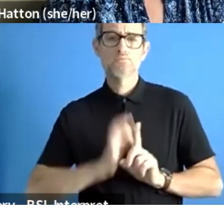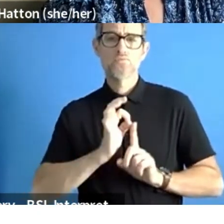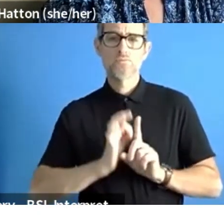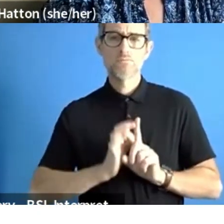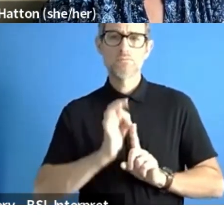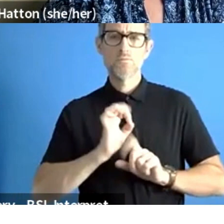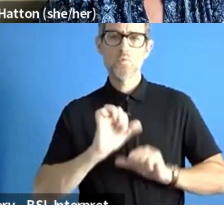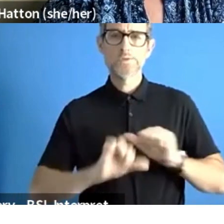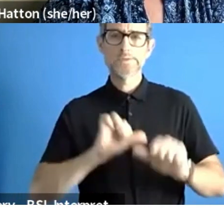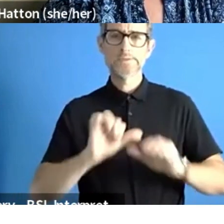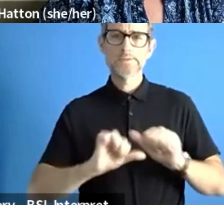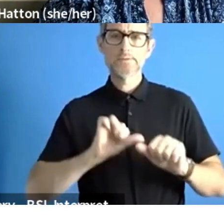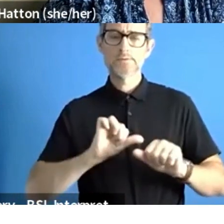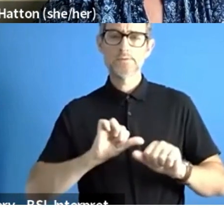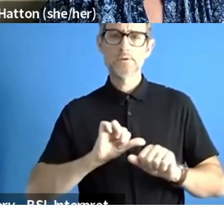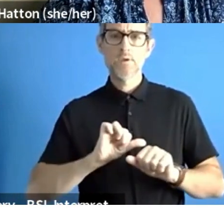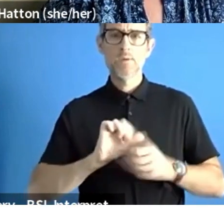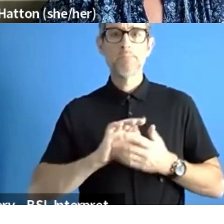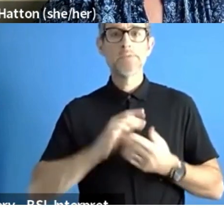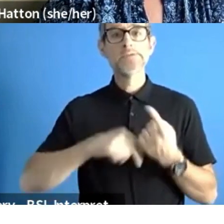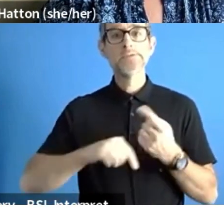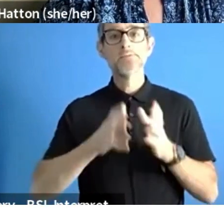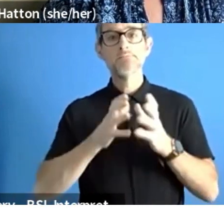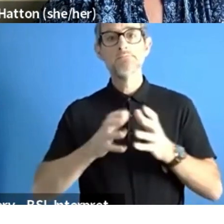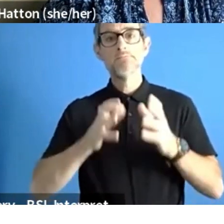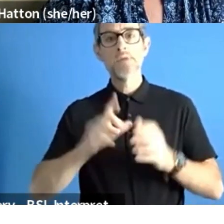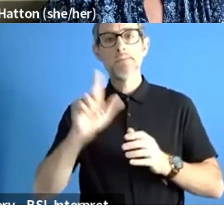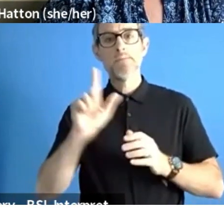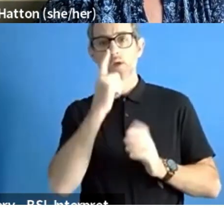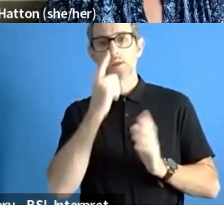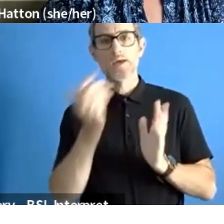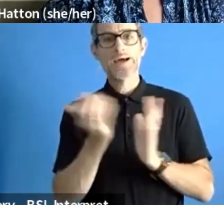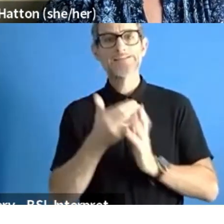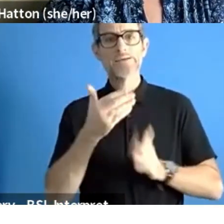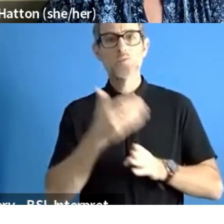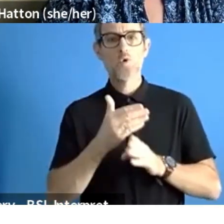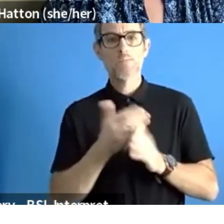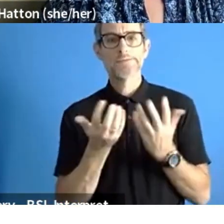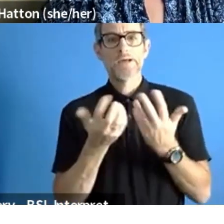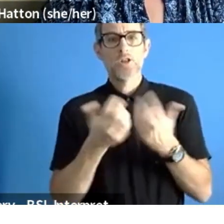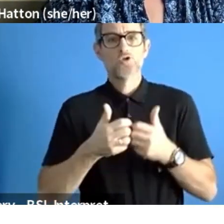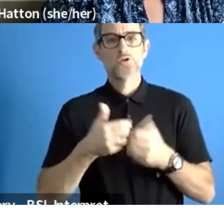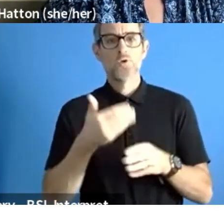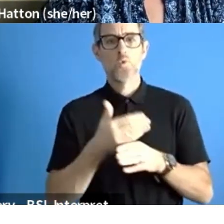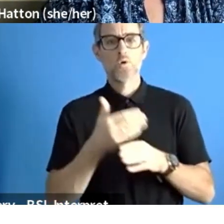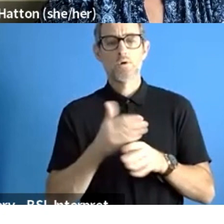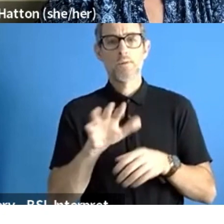people can access the workplace and all of the tech that we use. So thank you